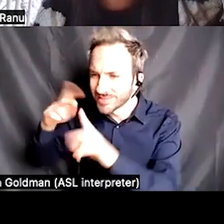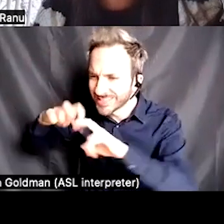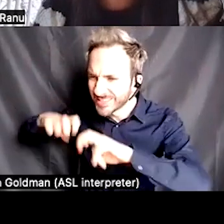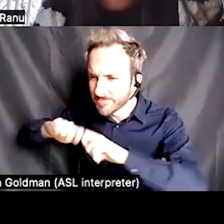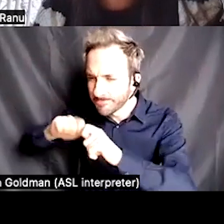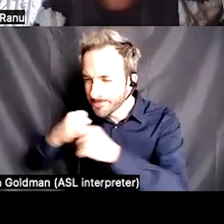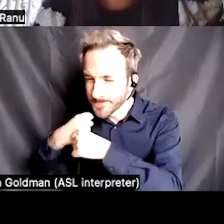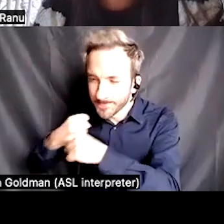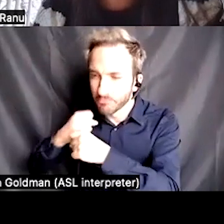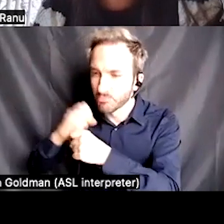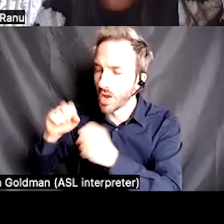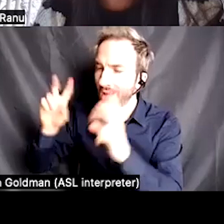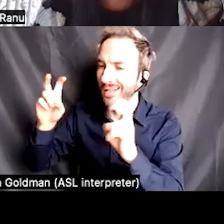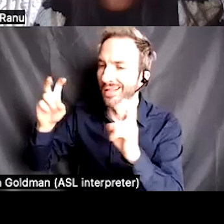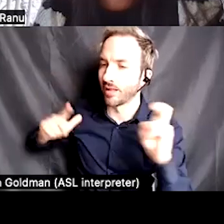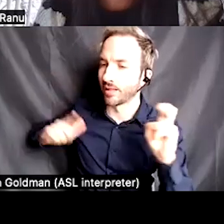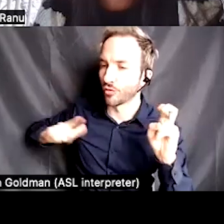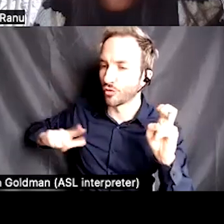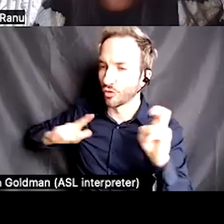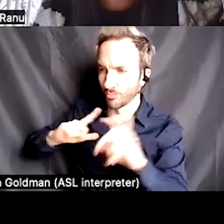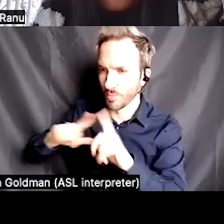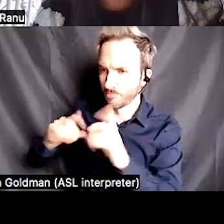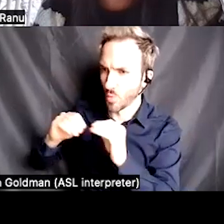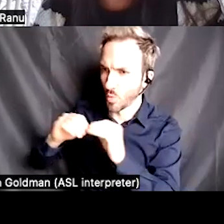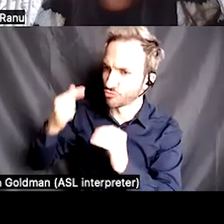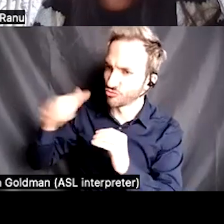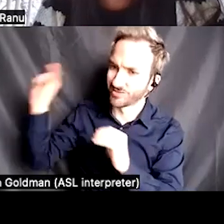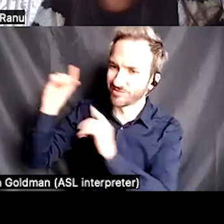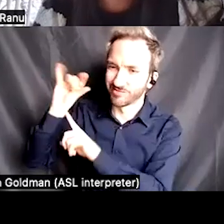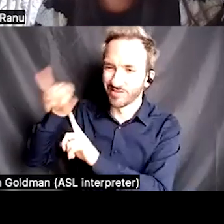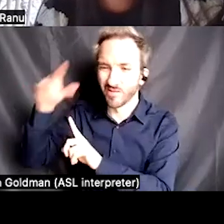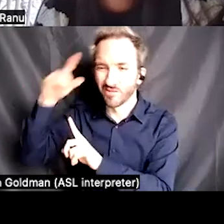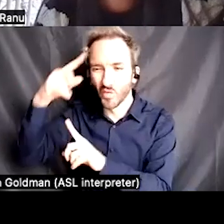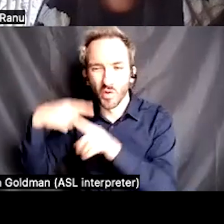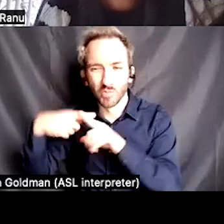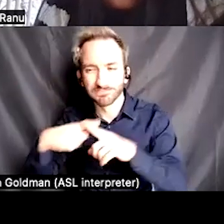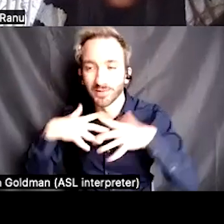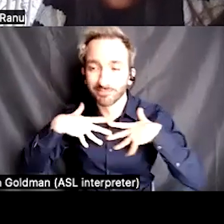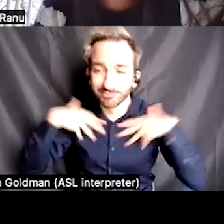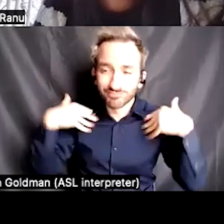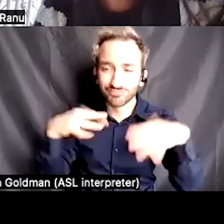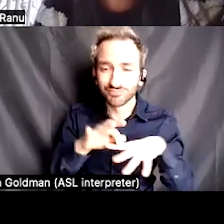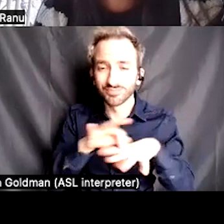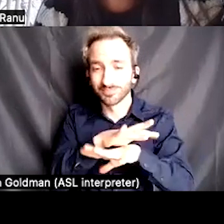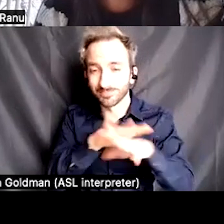housewares, stationary products and accessories. And vintage-inspired designs featuring mushrooms